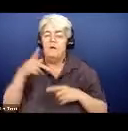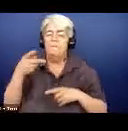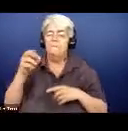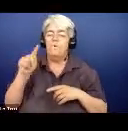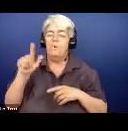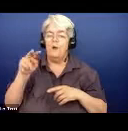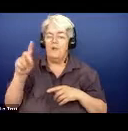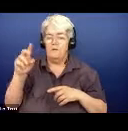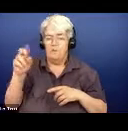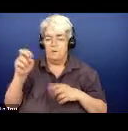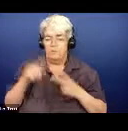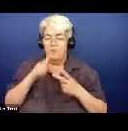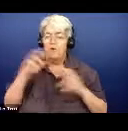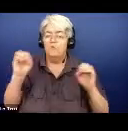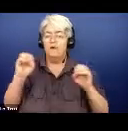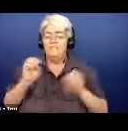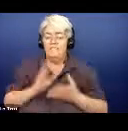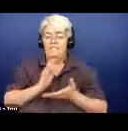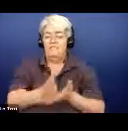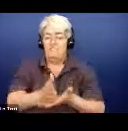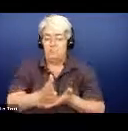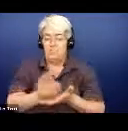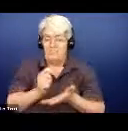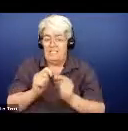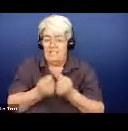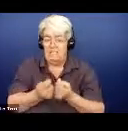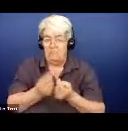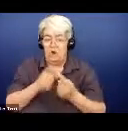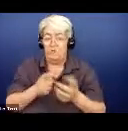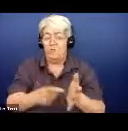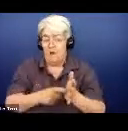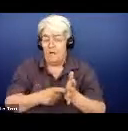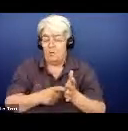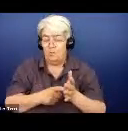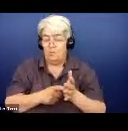give the interpreter a second. When